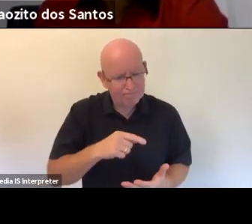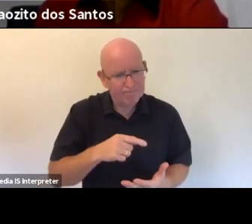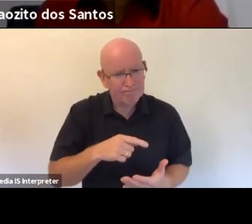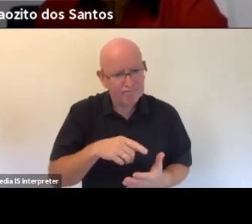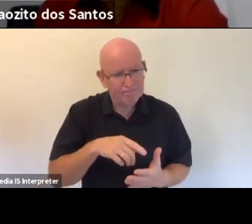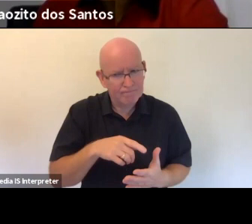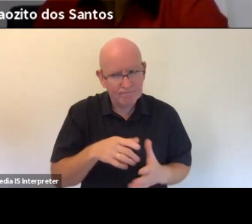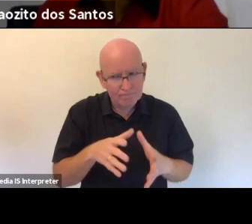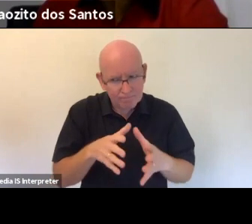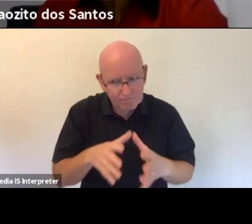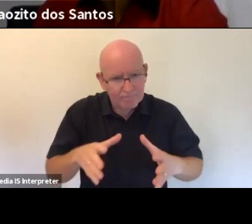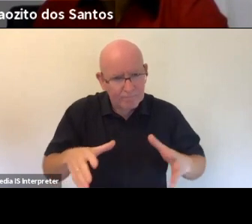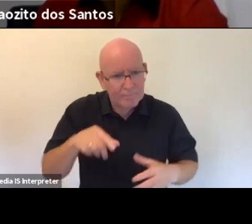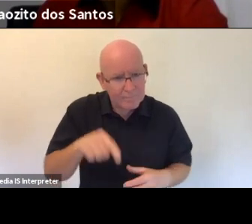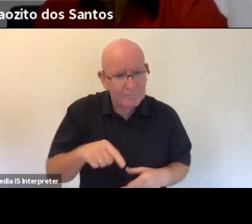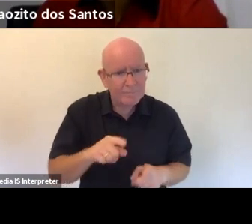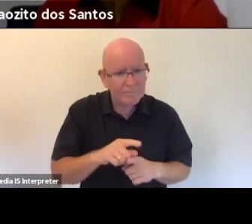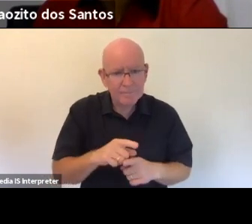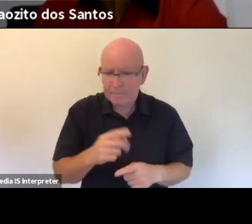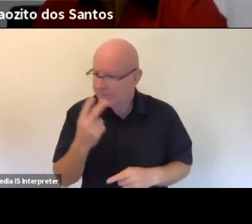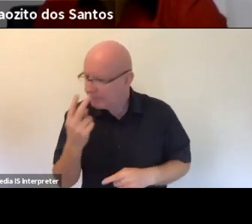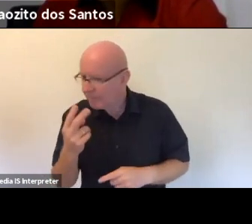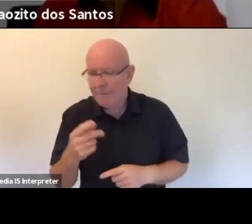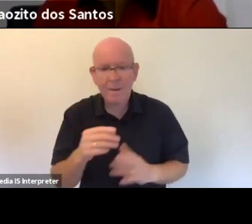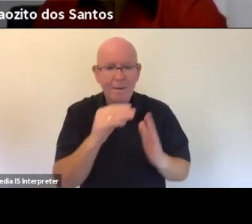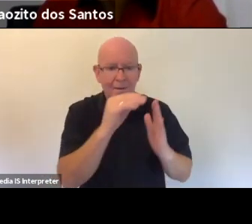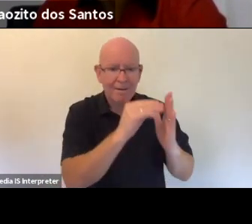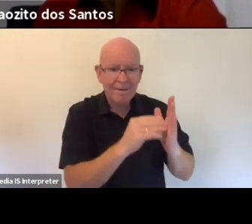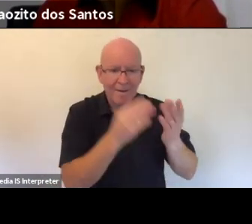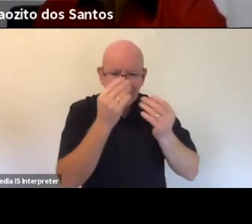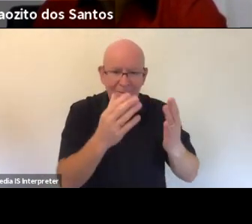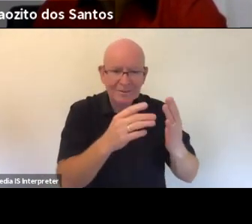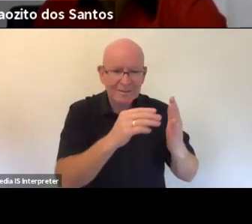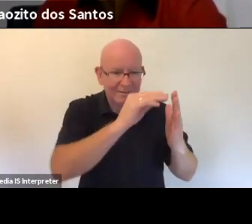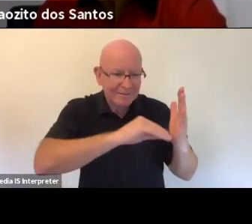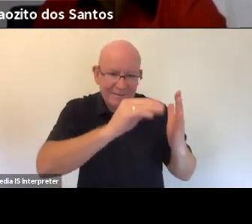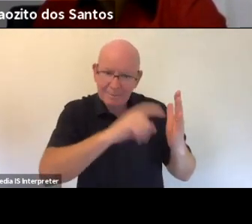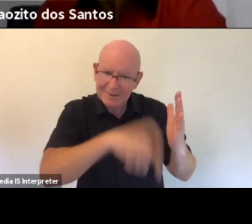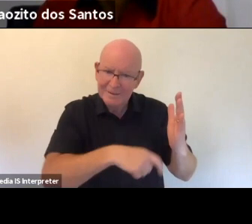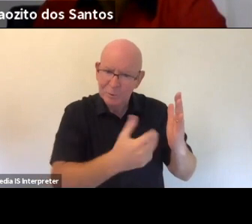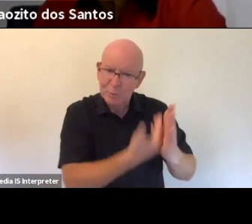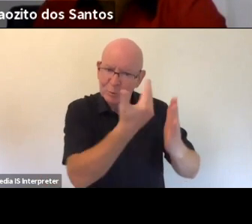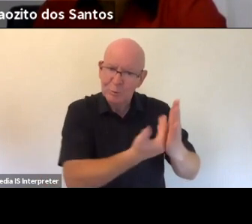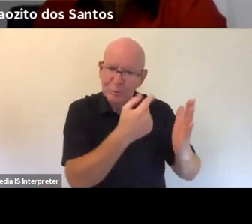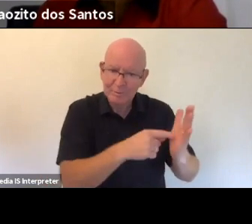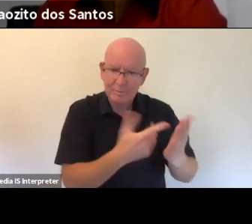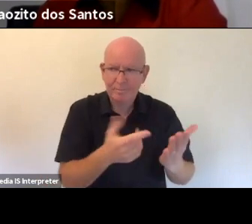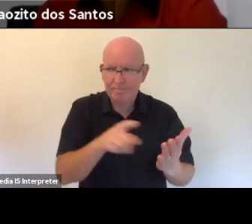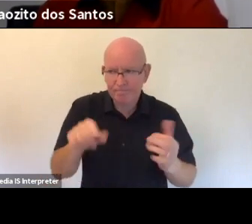Need to extend eligibility to the disability support allowance to those who are assessed